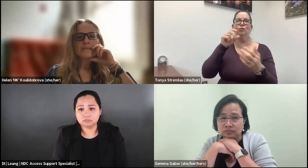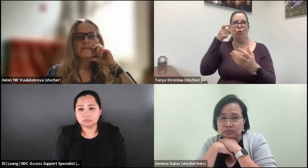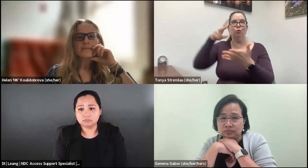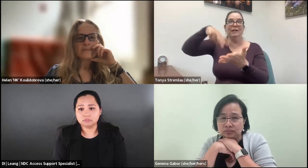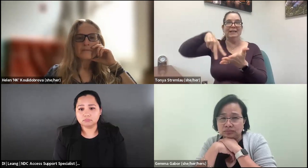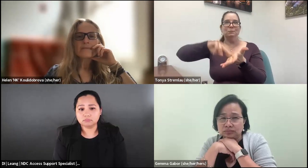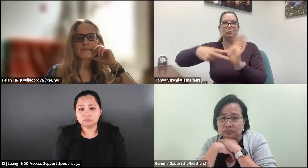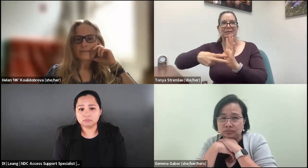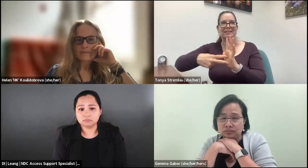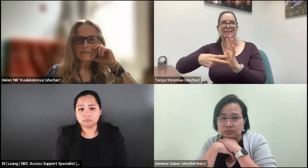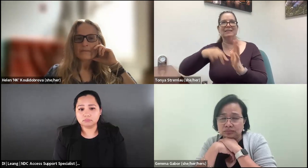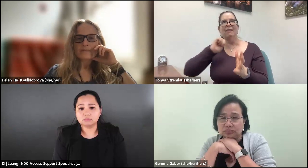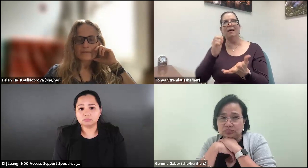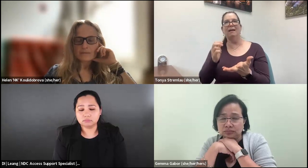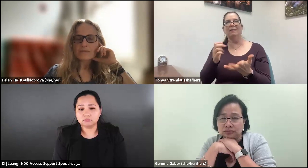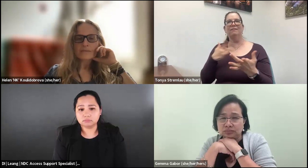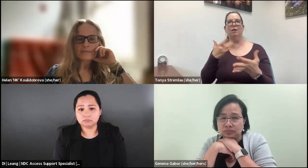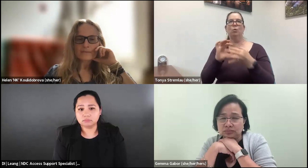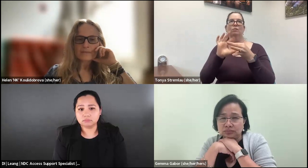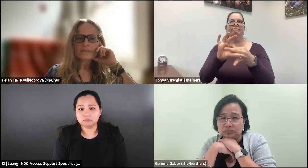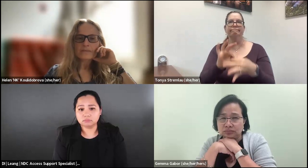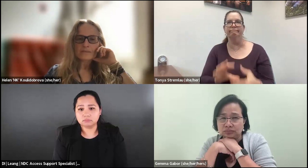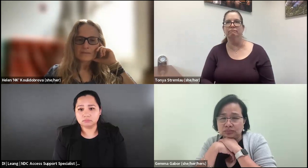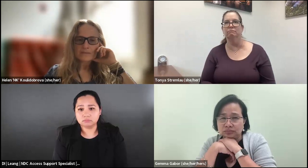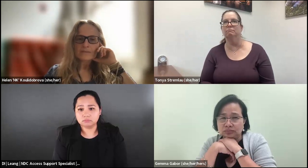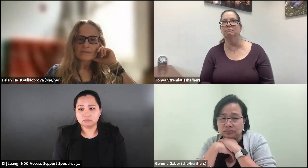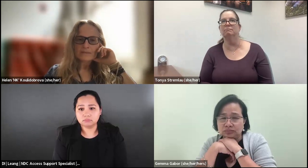modeled to them, especially by other deaf adults?